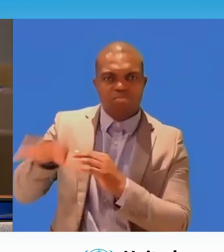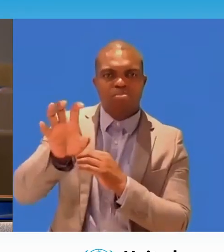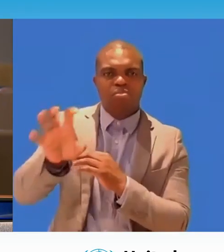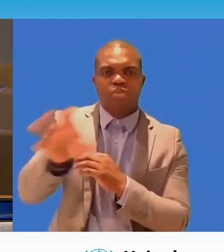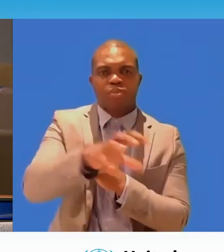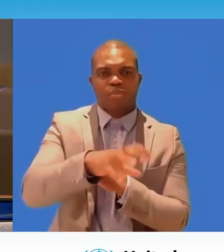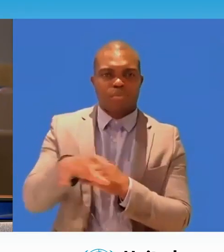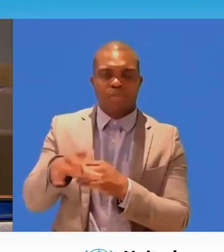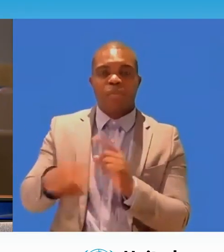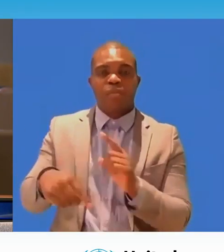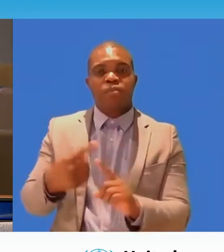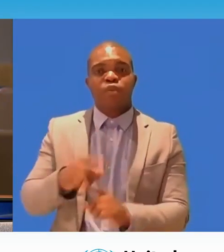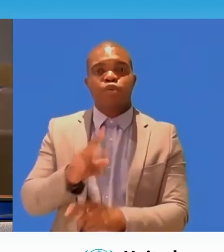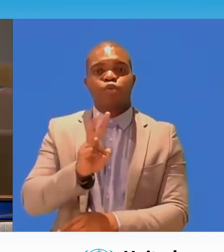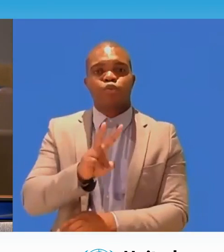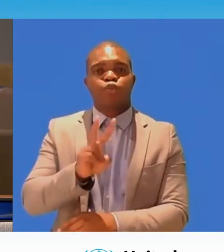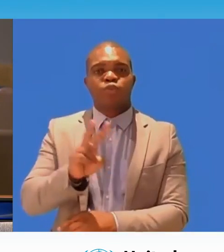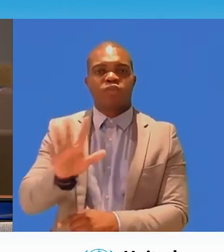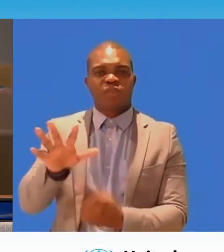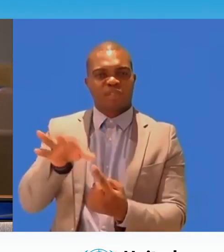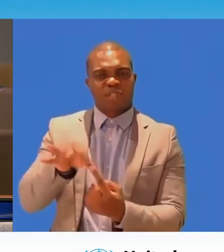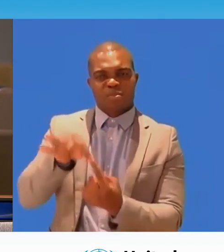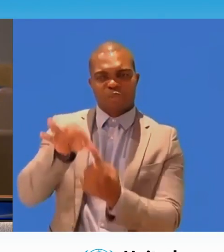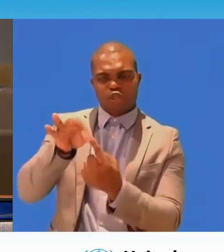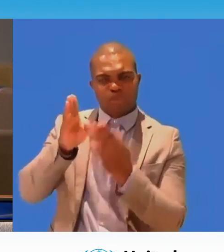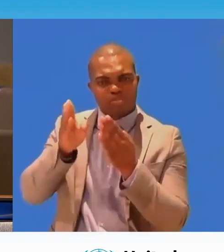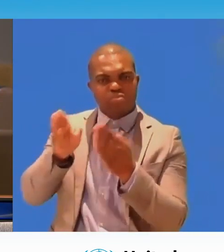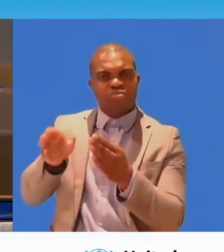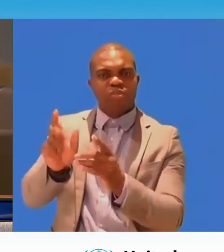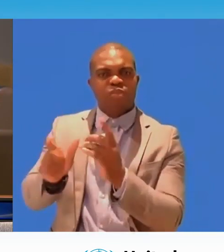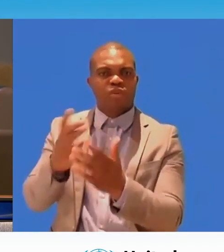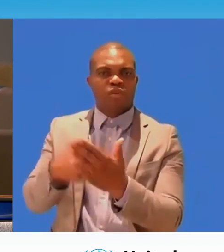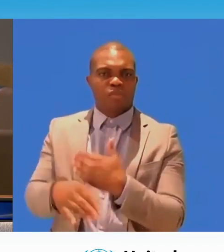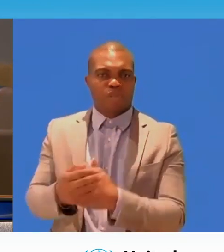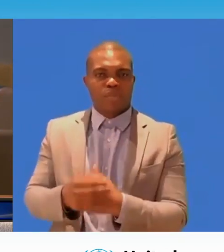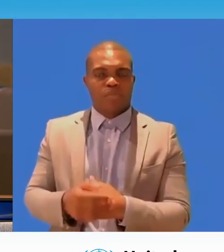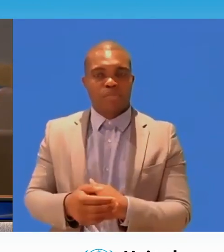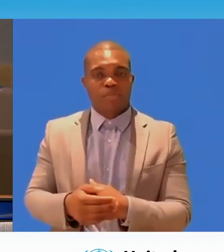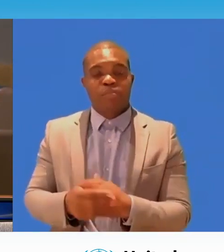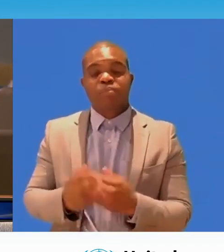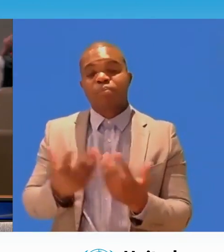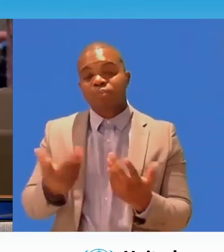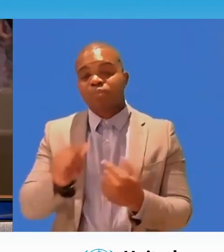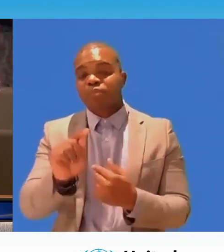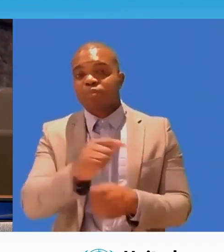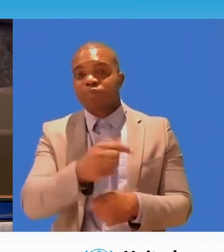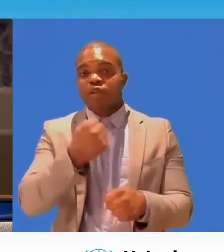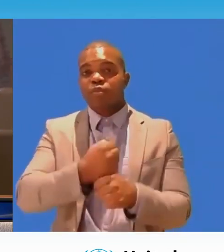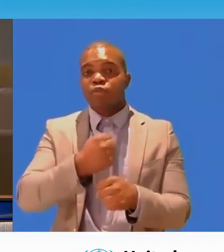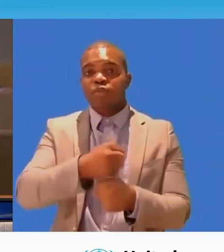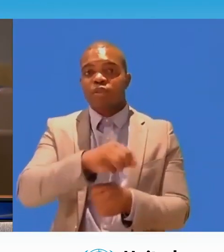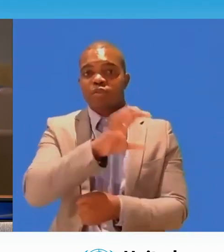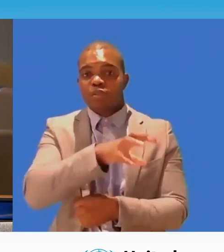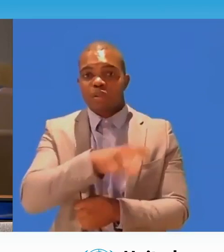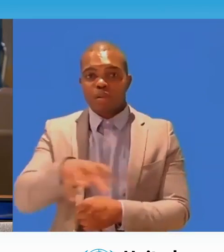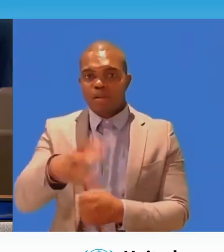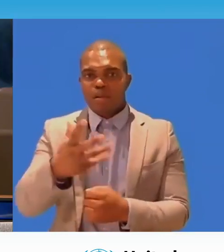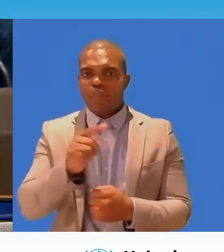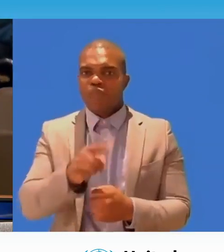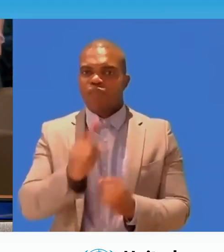center provide vocational counseling and job placement to around 20,000 person with disability